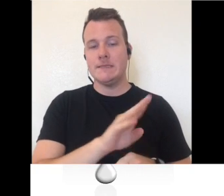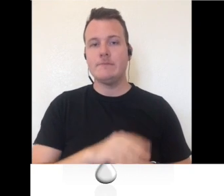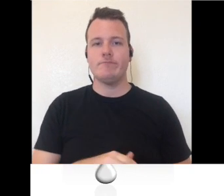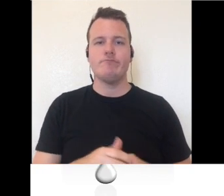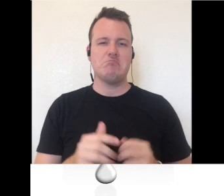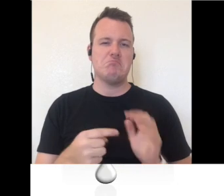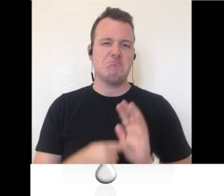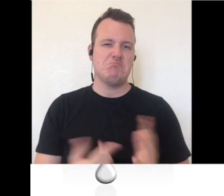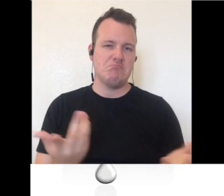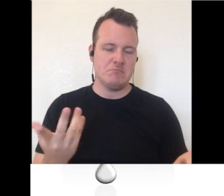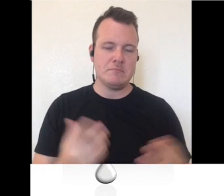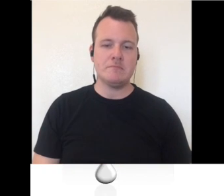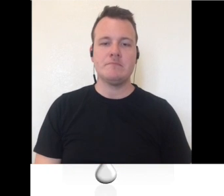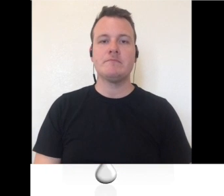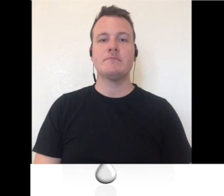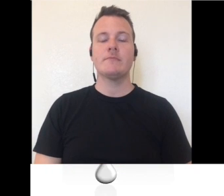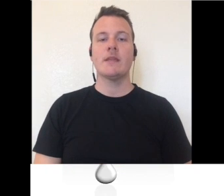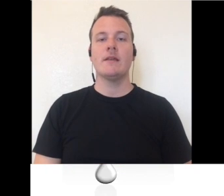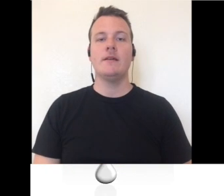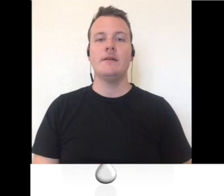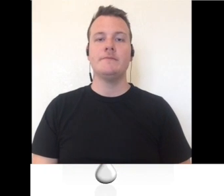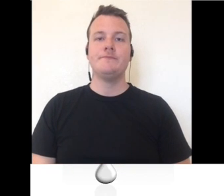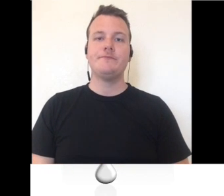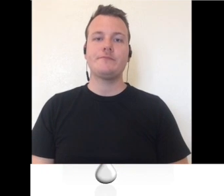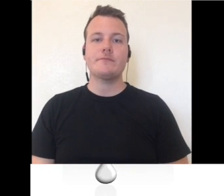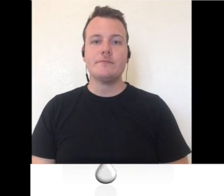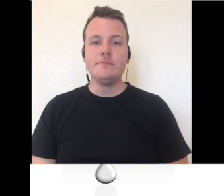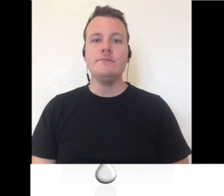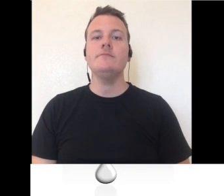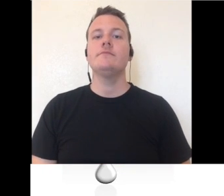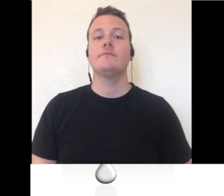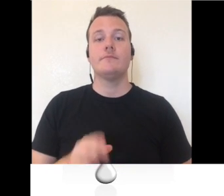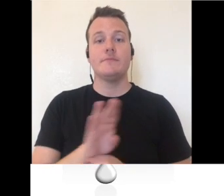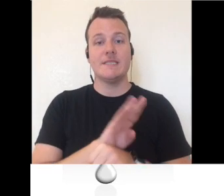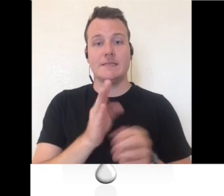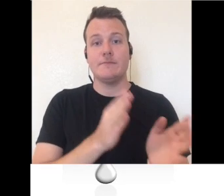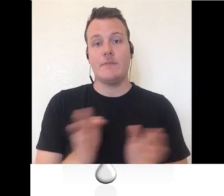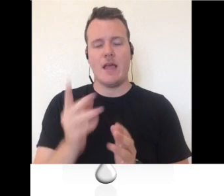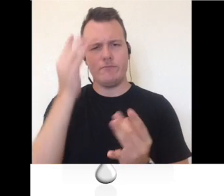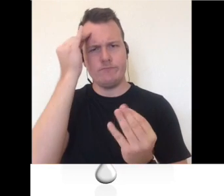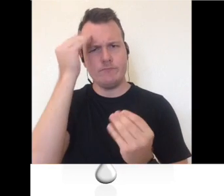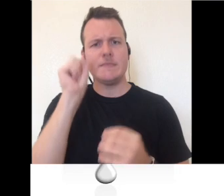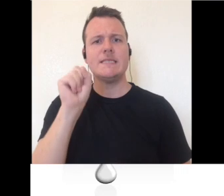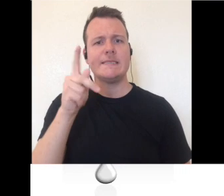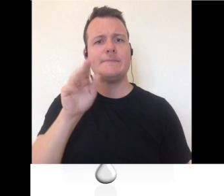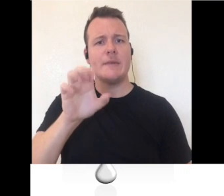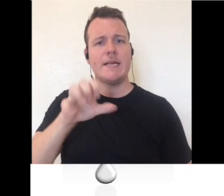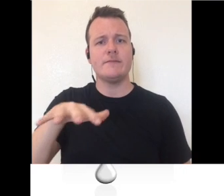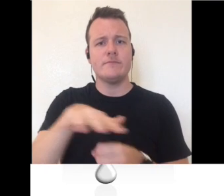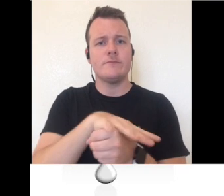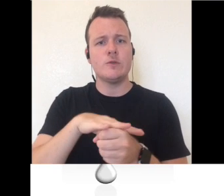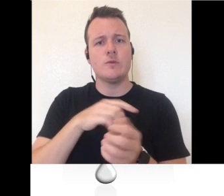displacement associated with practices, and so on, but plans actually have you